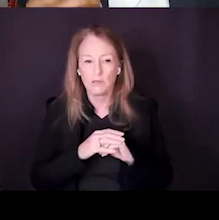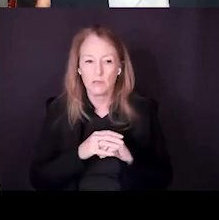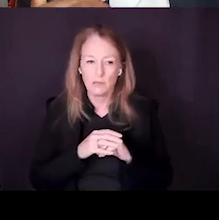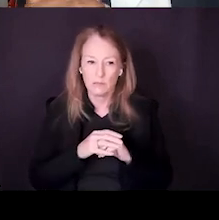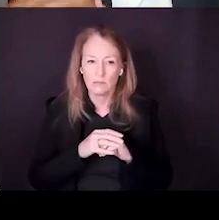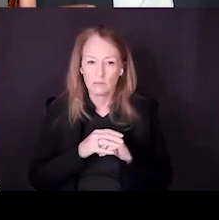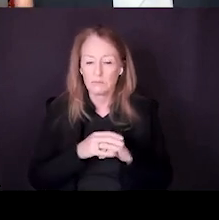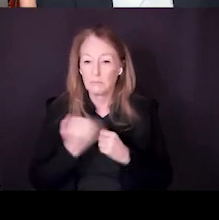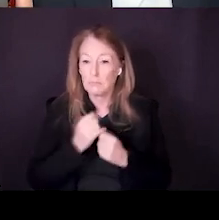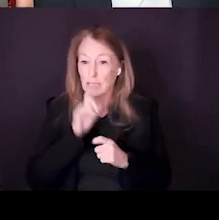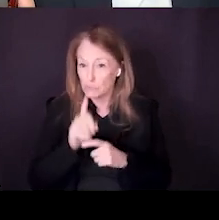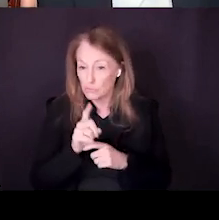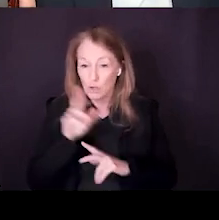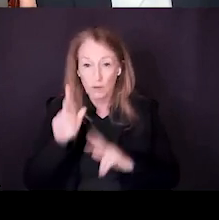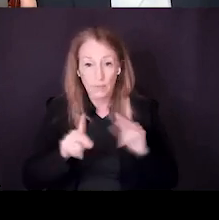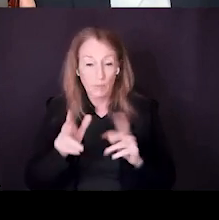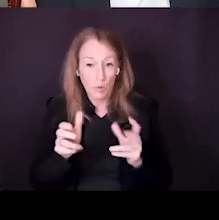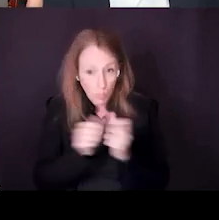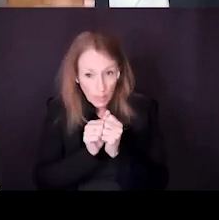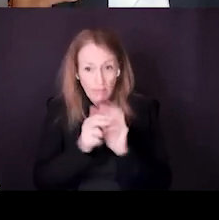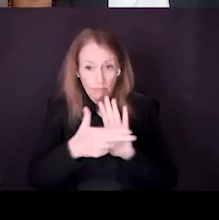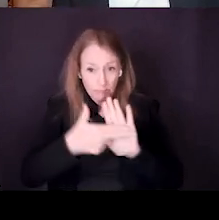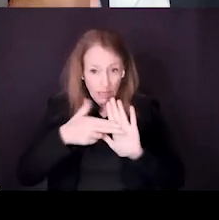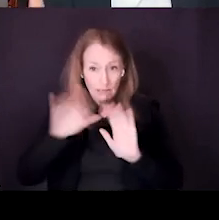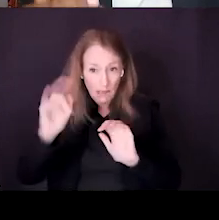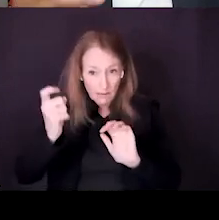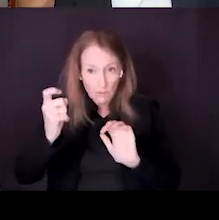WHO DO HAVE DIAGNOSABLE MENTAL HEALTH CONDITIONS GET ACCESS TO